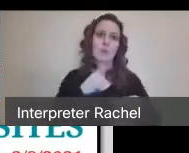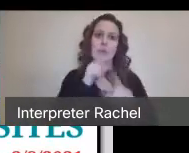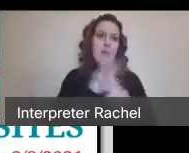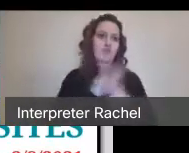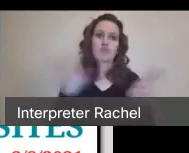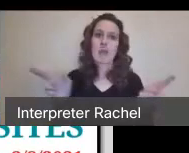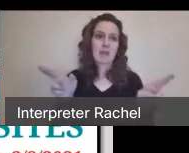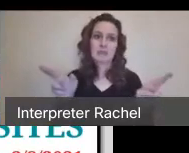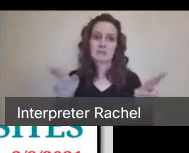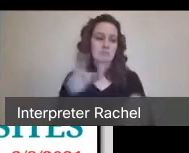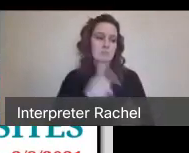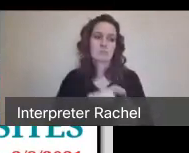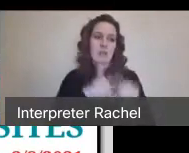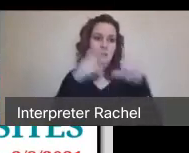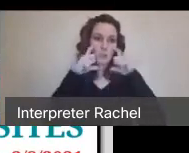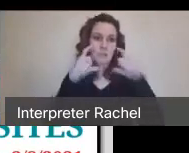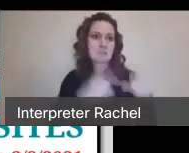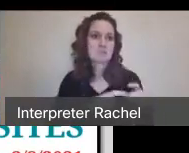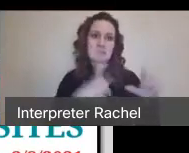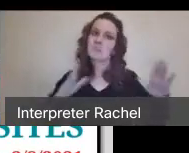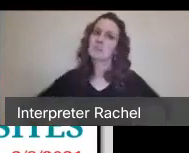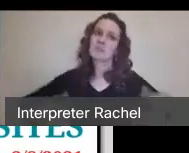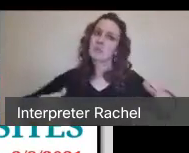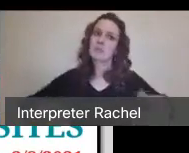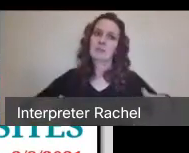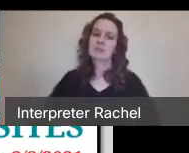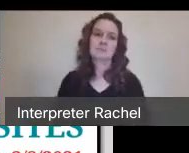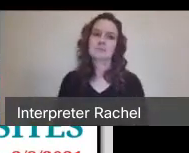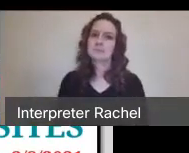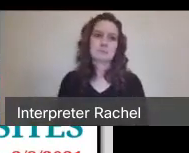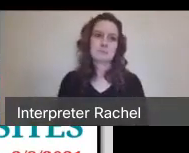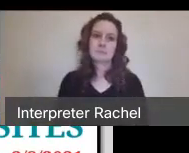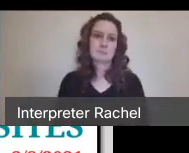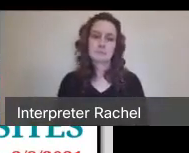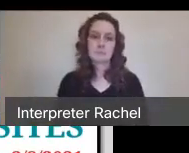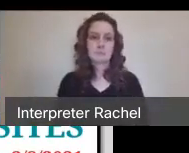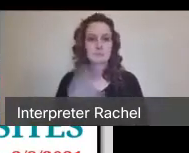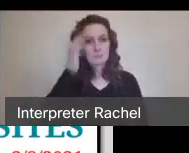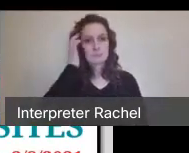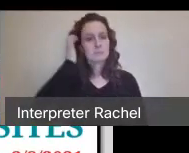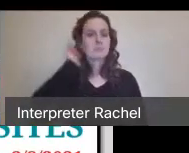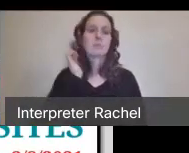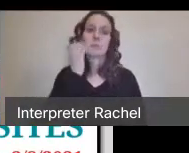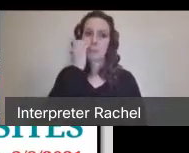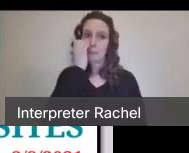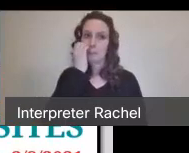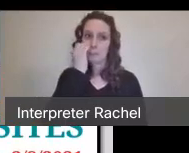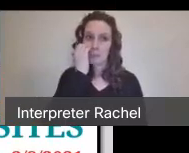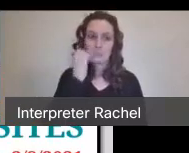is time to start lifting those mitigation steps. It remains critically important that you wear a